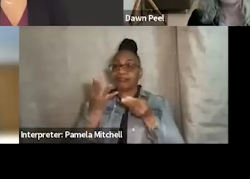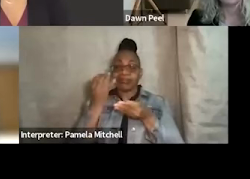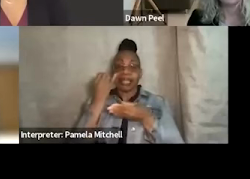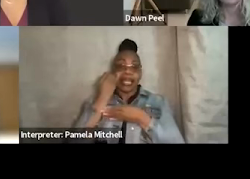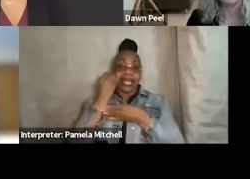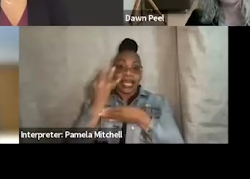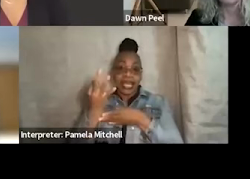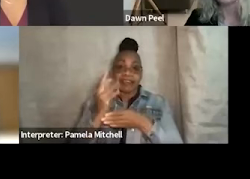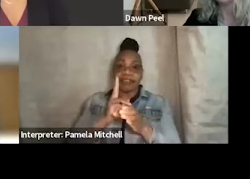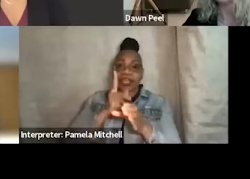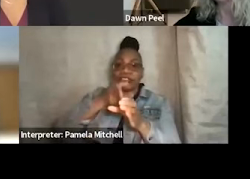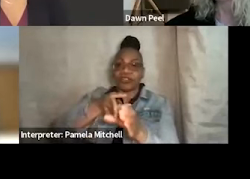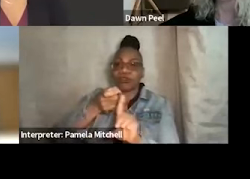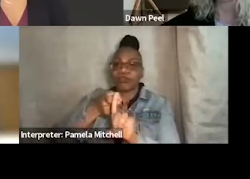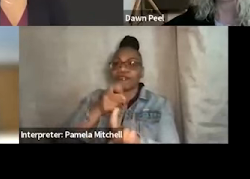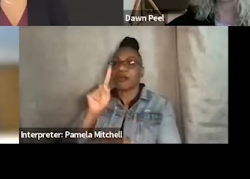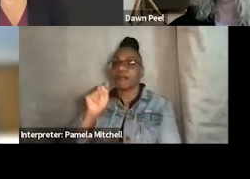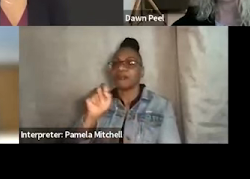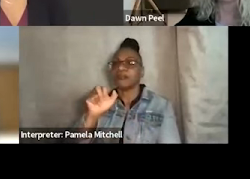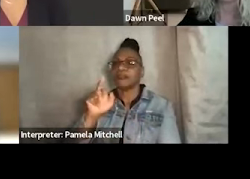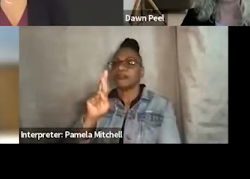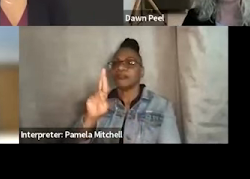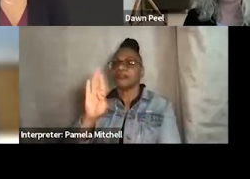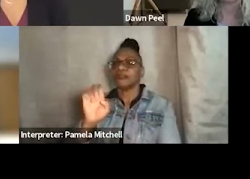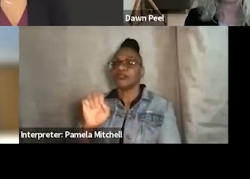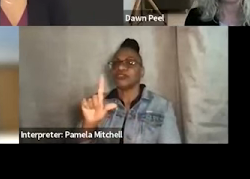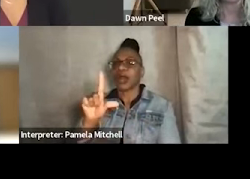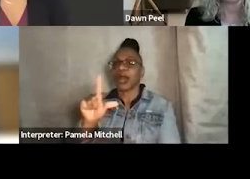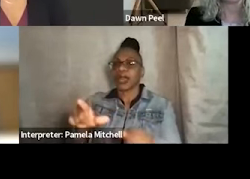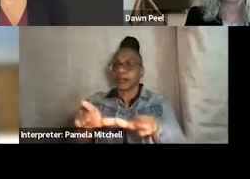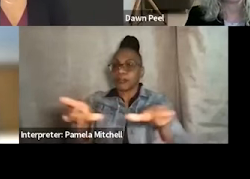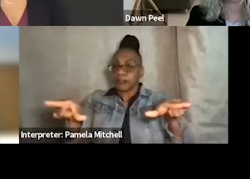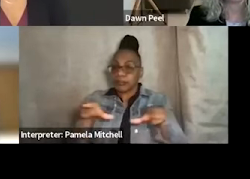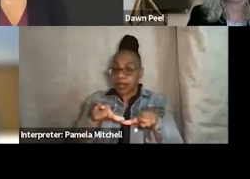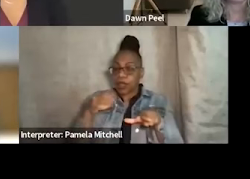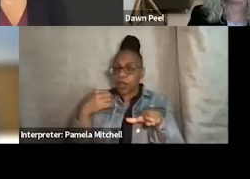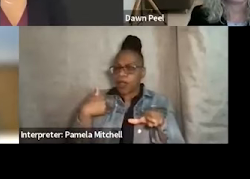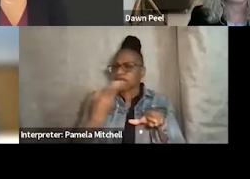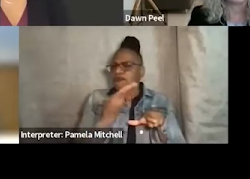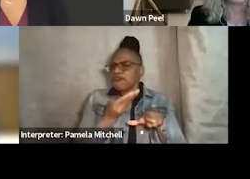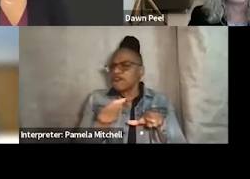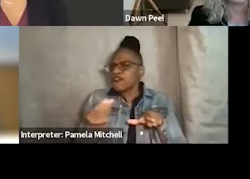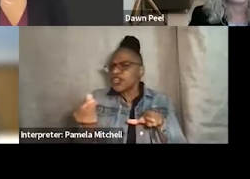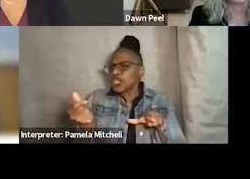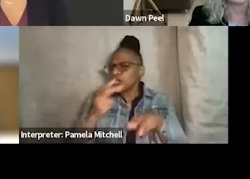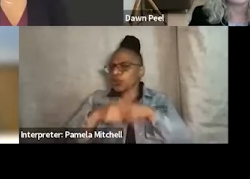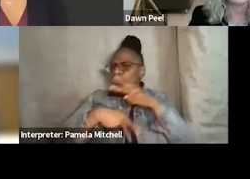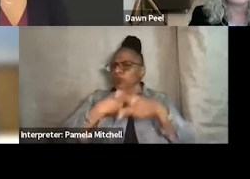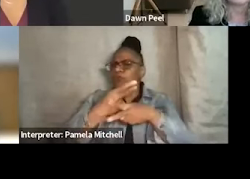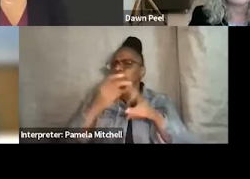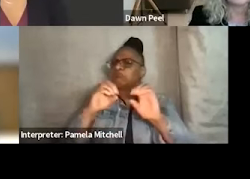joining from tribal lands. And we have a number of types of organizations